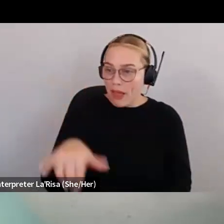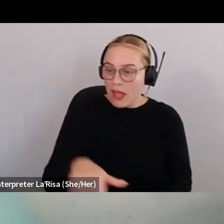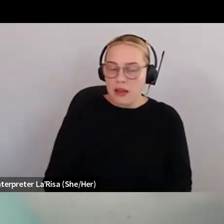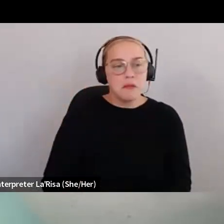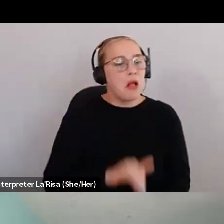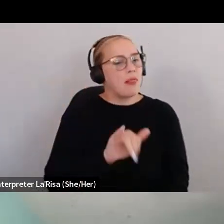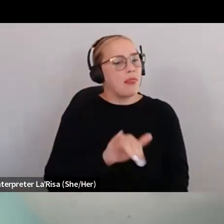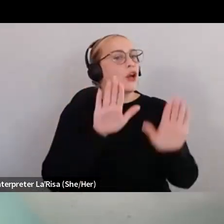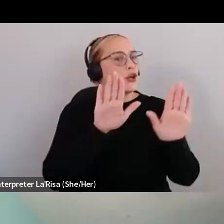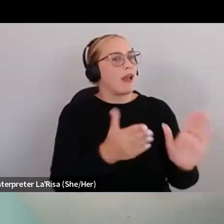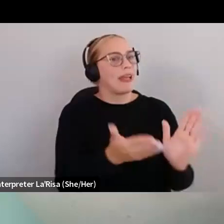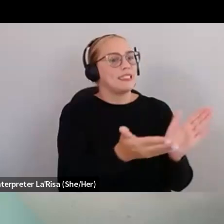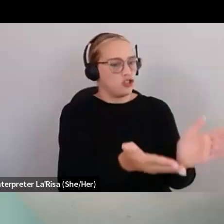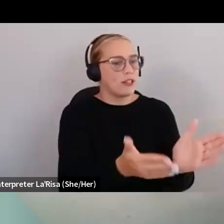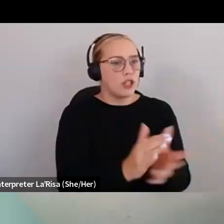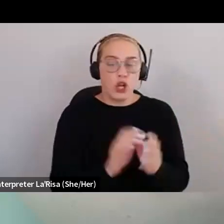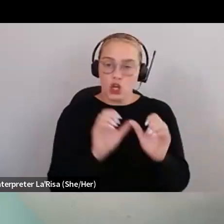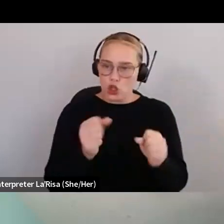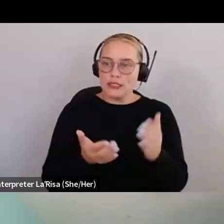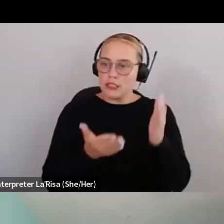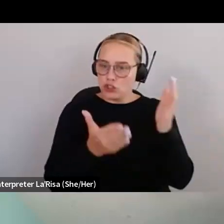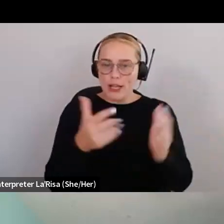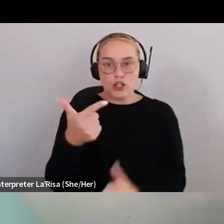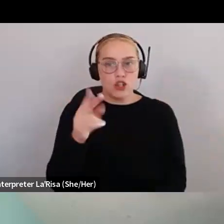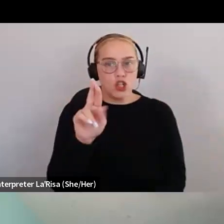: A stepstool or something like that.